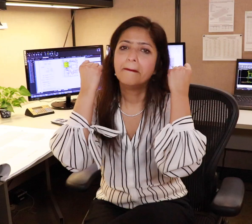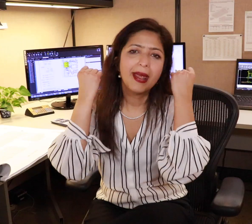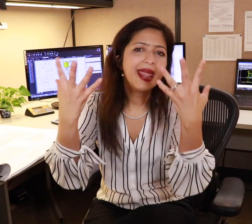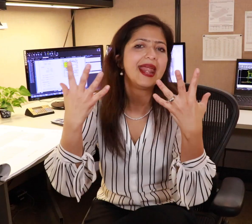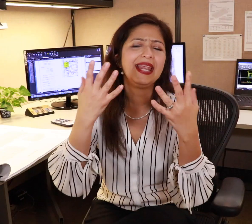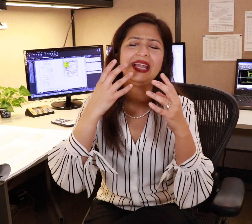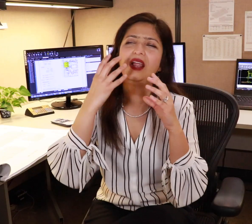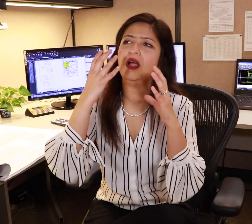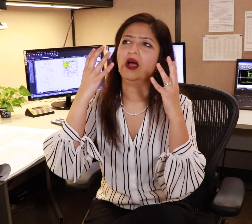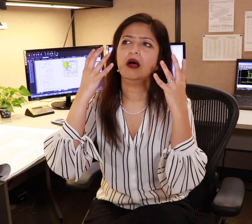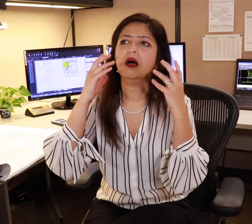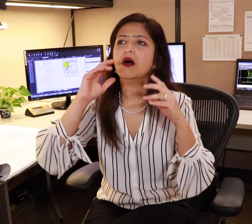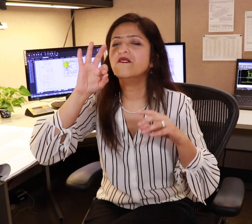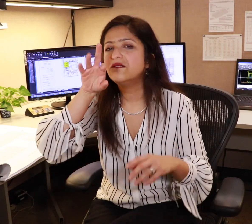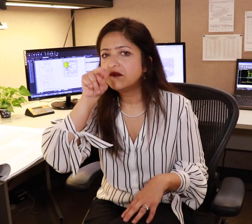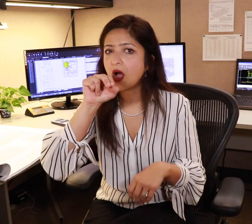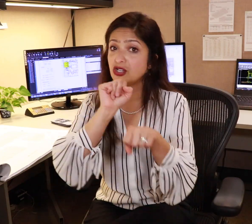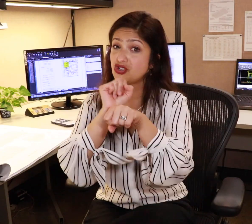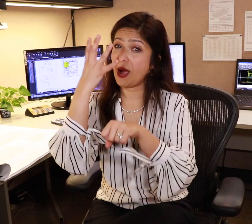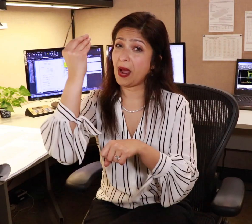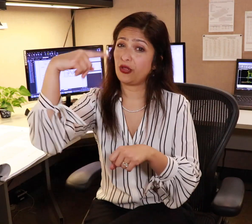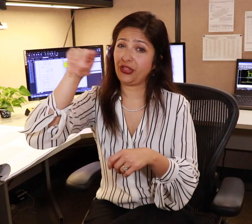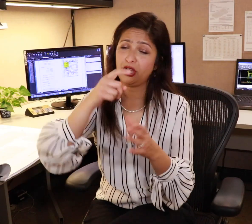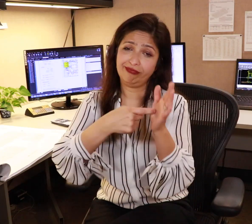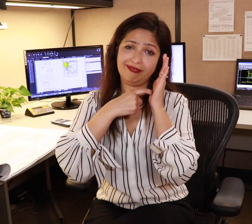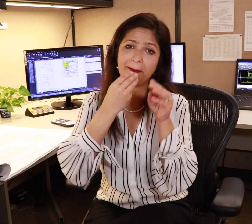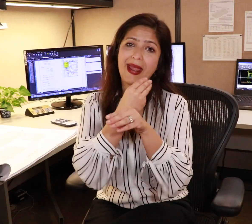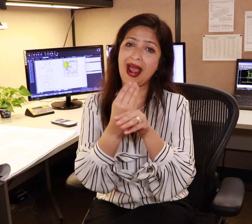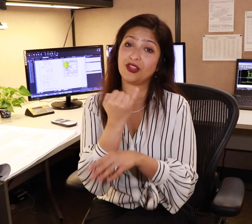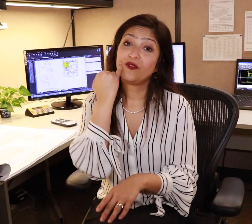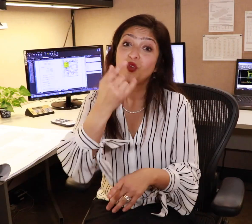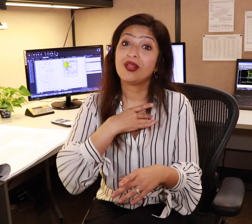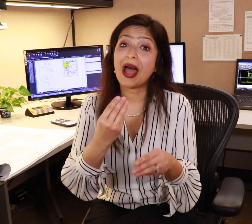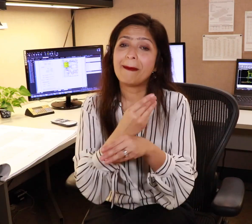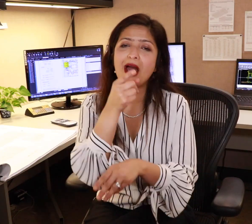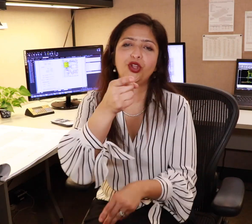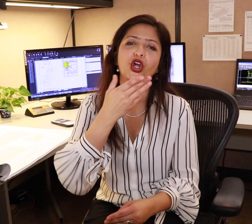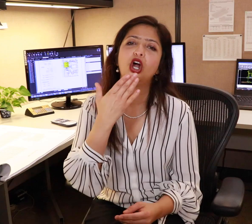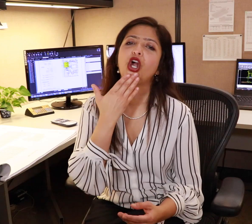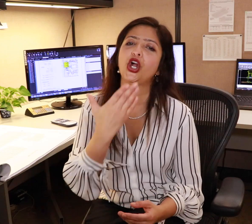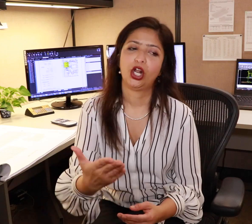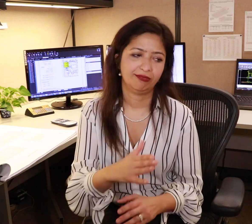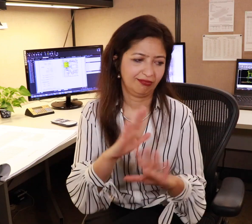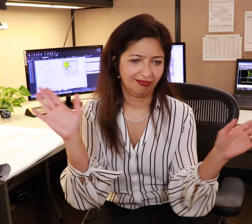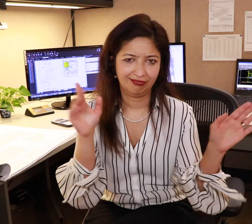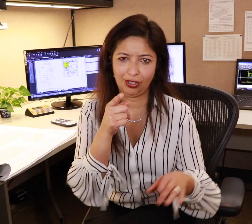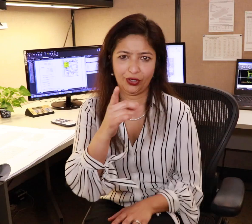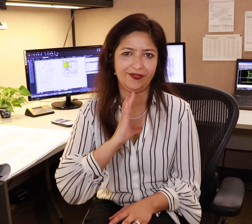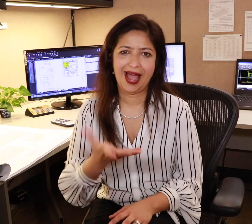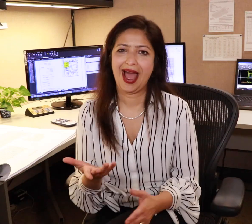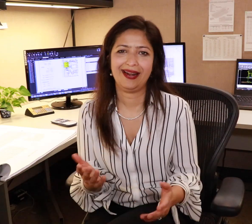There’s many fun jobs out there that requires math, so if you like math… you’re good to go. You’ll be fine.